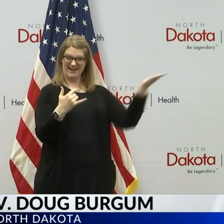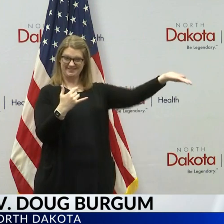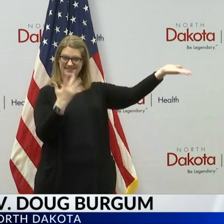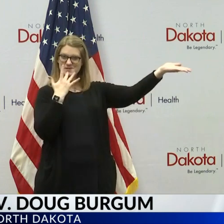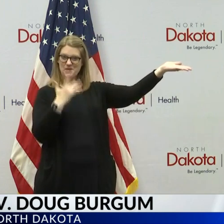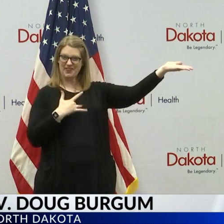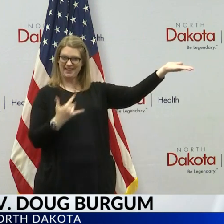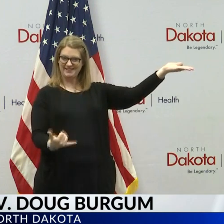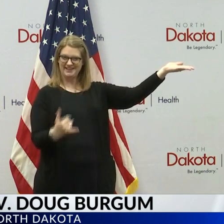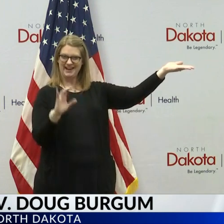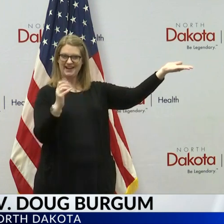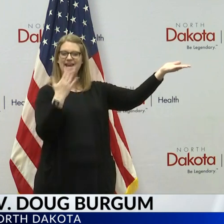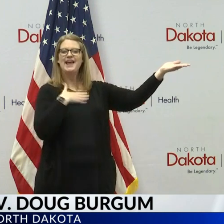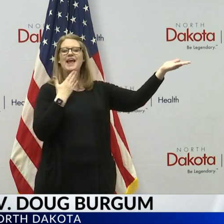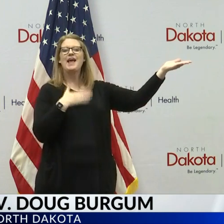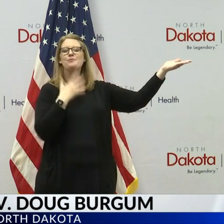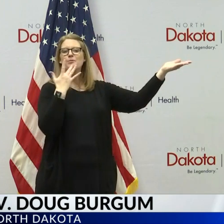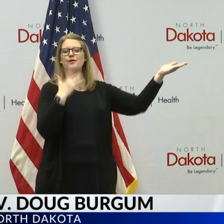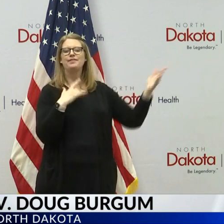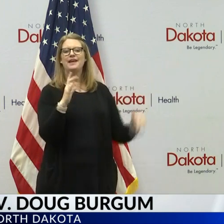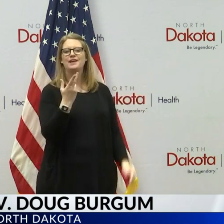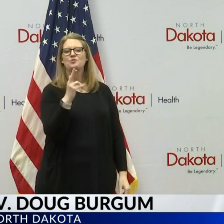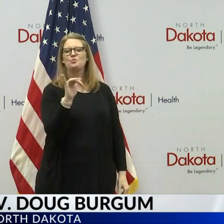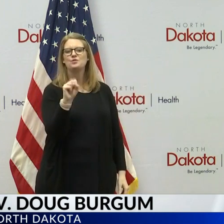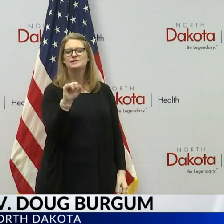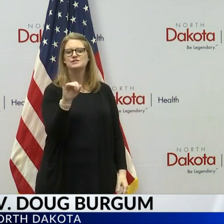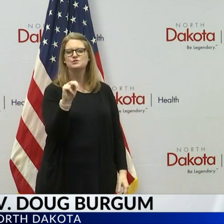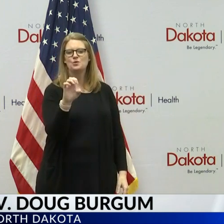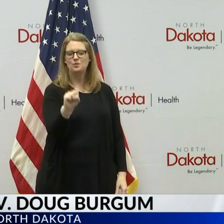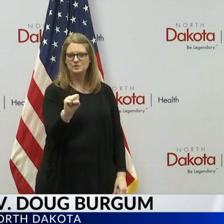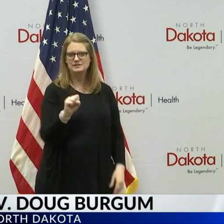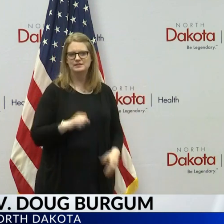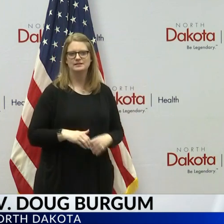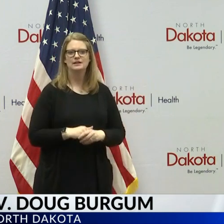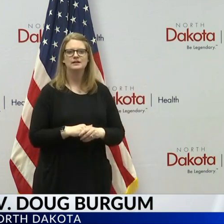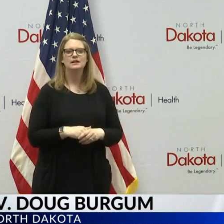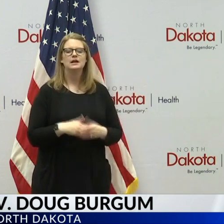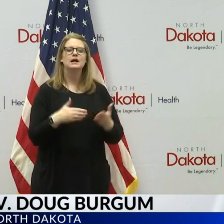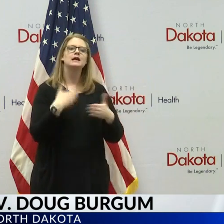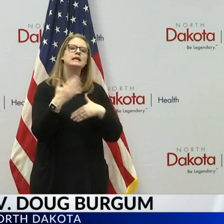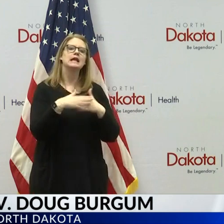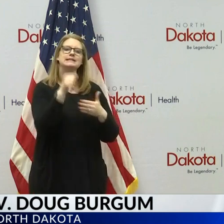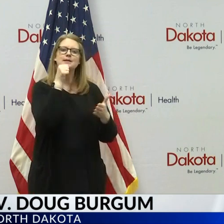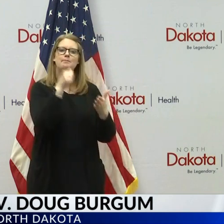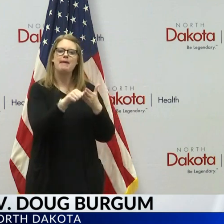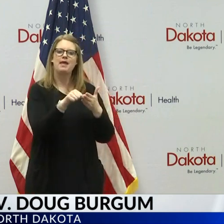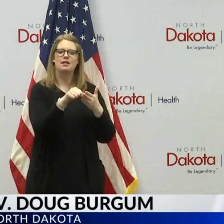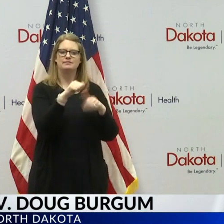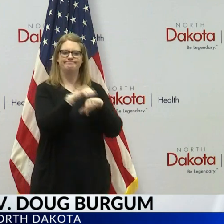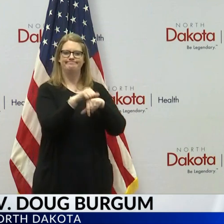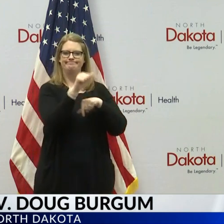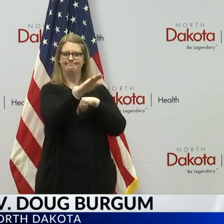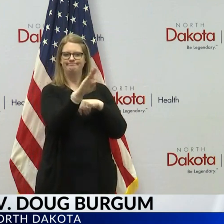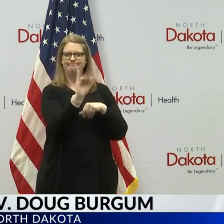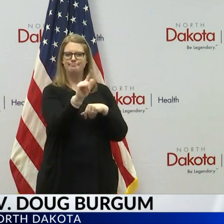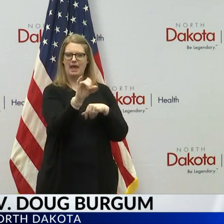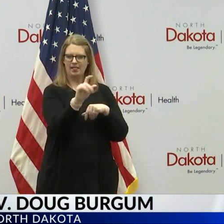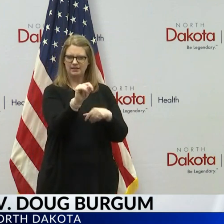Governor: THANK YOU CHRIS AND THANK YOU FOR YOUR TEAM AND THANK YOU FOR STICKING AROUND FOR Q&A AFTERWARDS. I ALSO WANT TO GIVE A SHOUT OUT BECAUSE HE SAYS HE'S NOT A BIG BIRTHDAY GUY BUT HE IS SPENDING HIS BIRTHDAY WITH US.